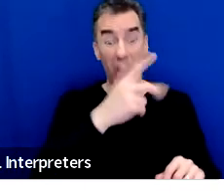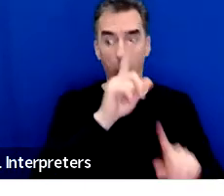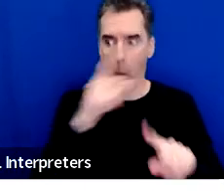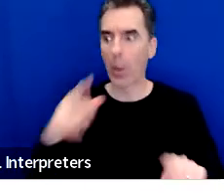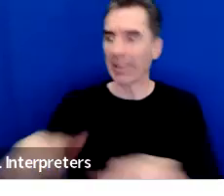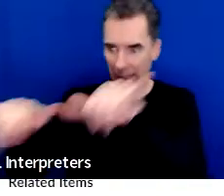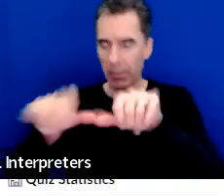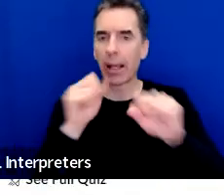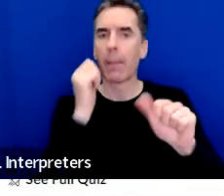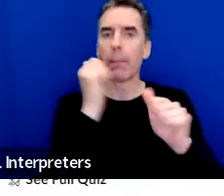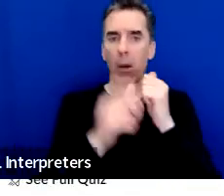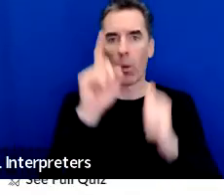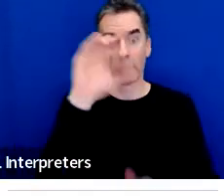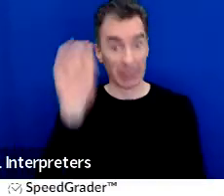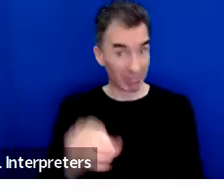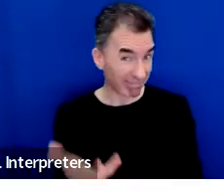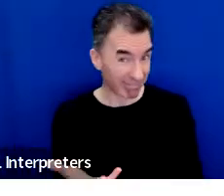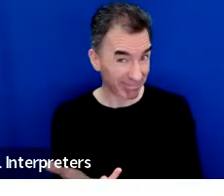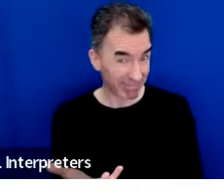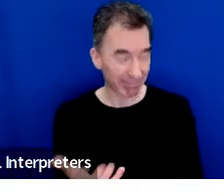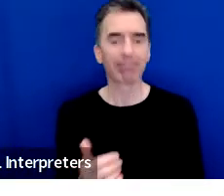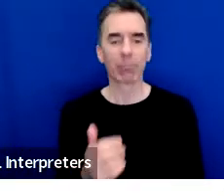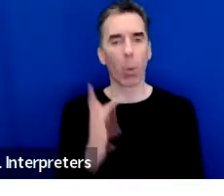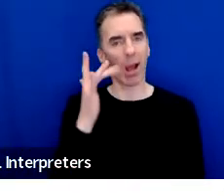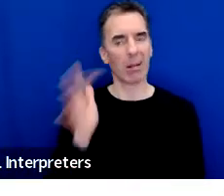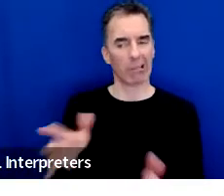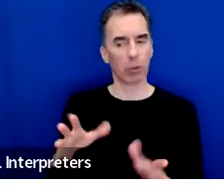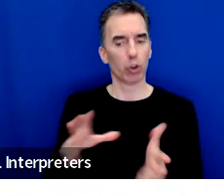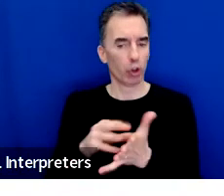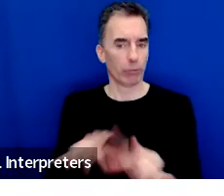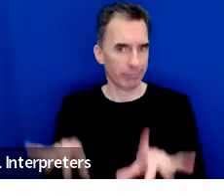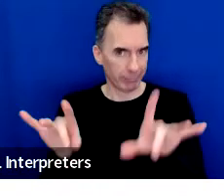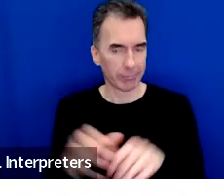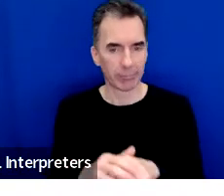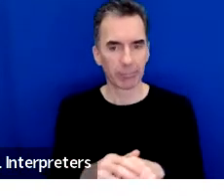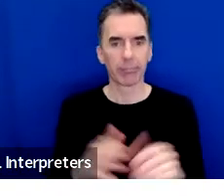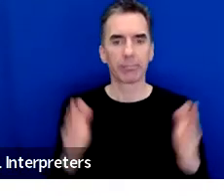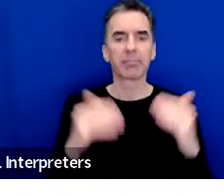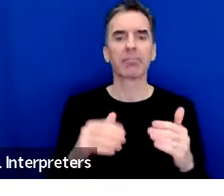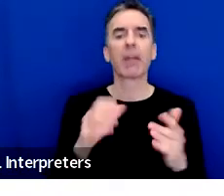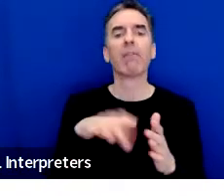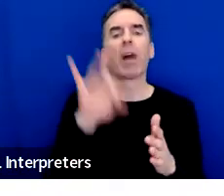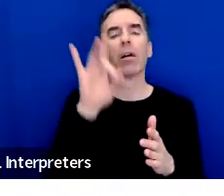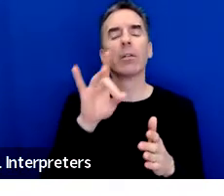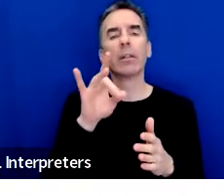Okay. And so what I ended up finding here is a chapter in an e-book that we that we have at our library.